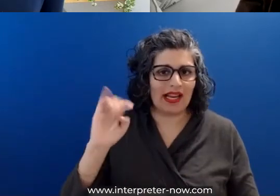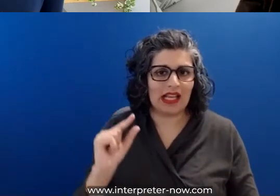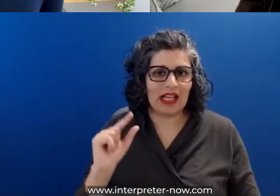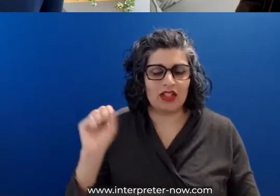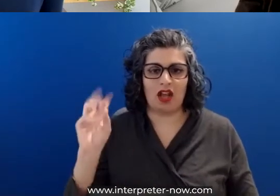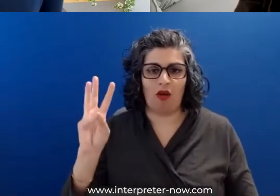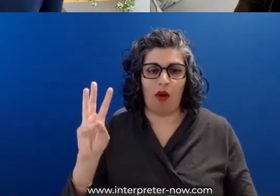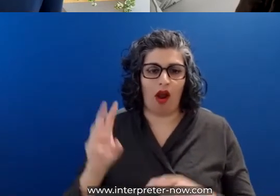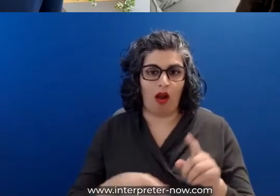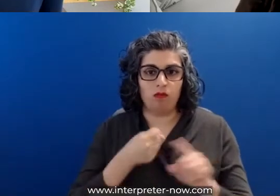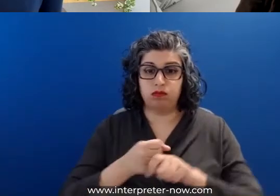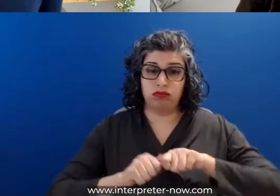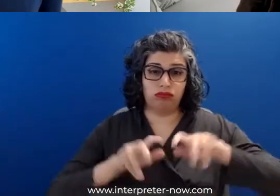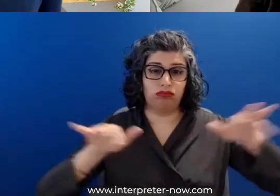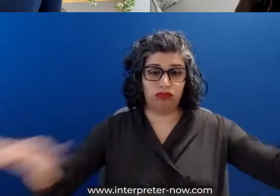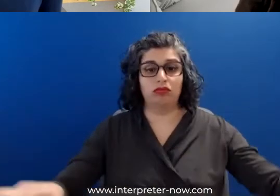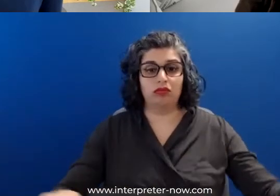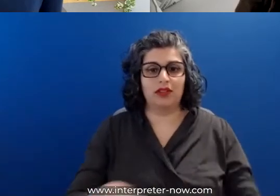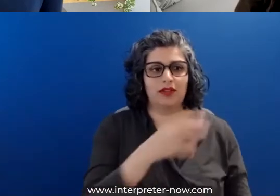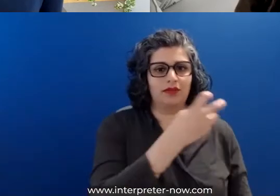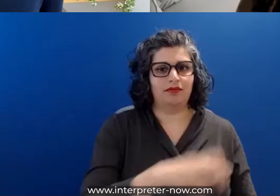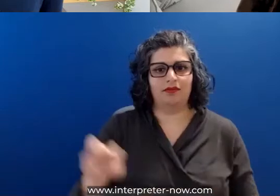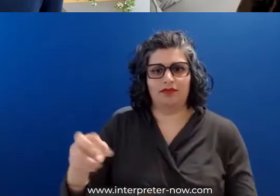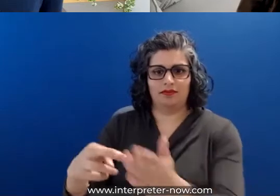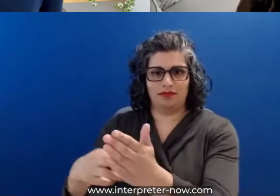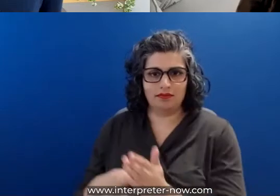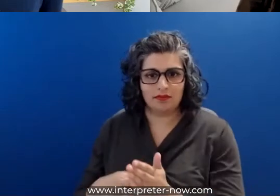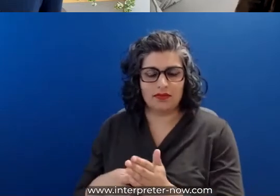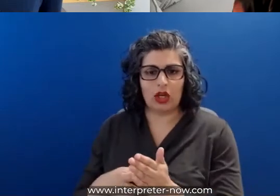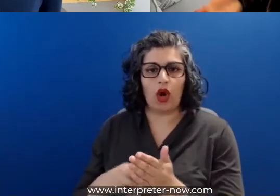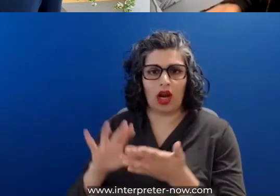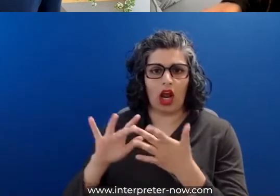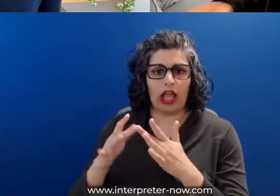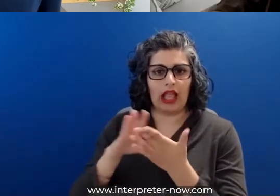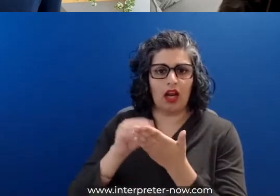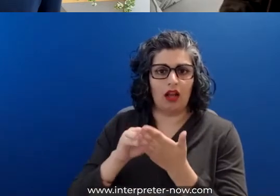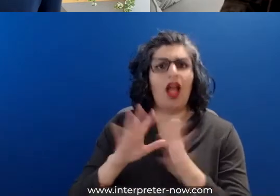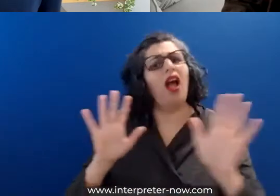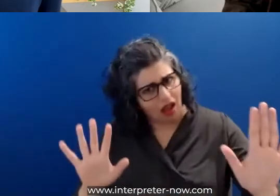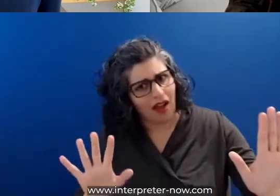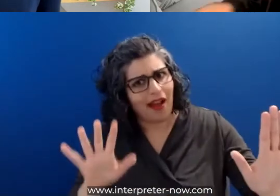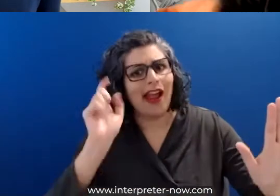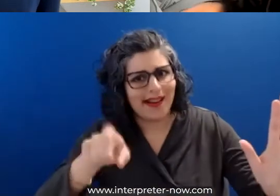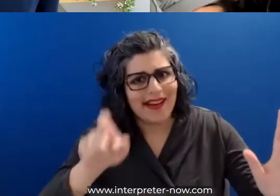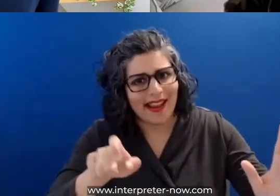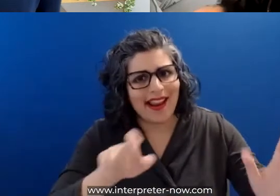the shift, in many cases, to mandatory online learning, which was necessary as a life-saving